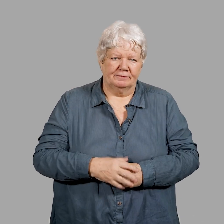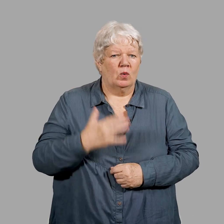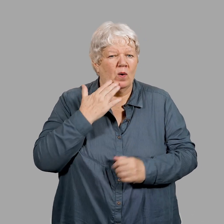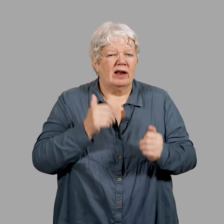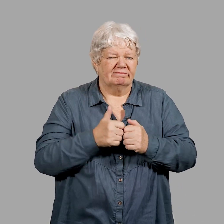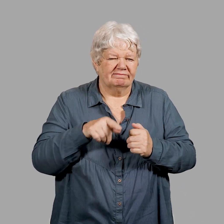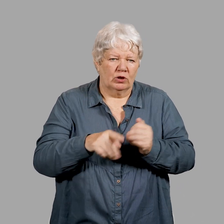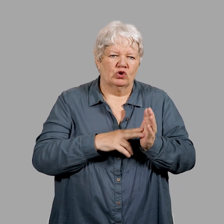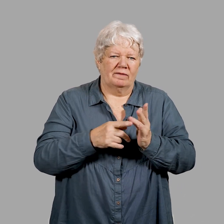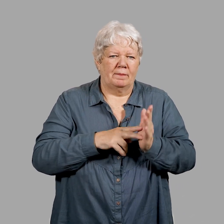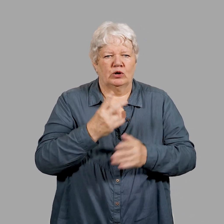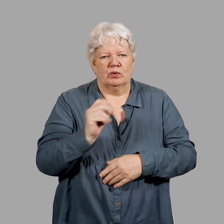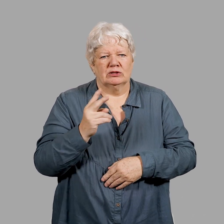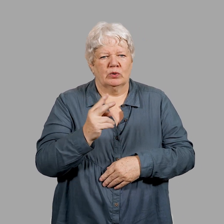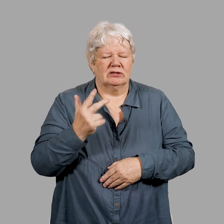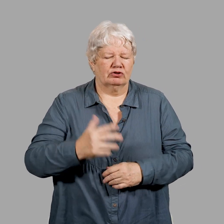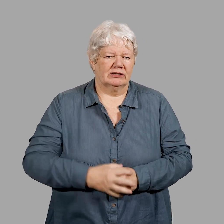Date: November 2023